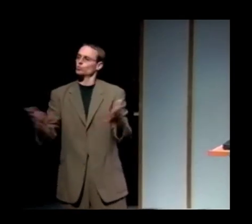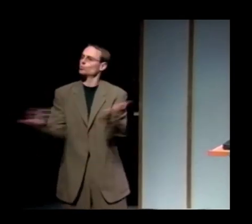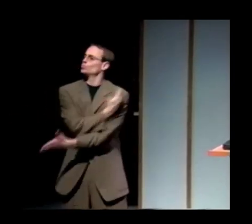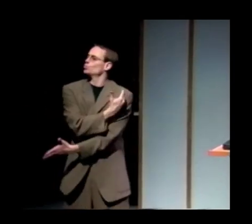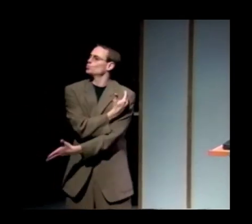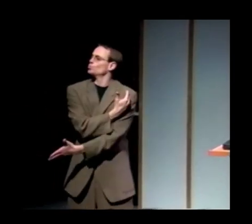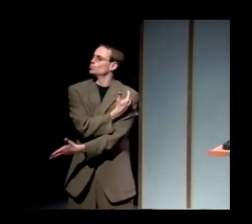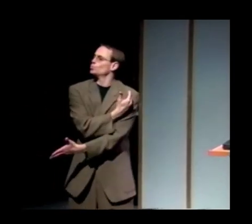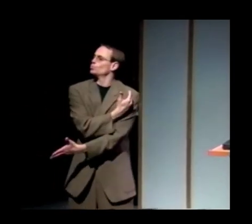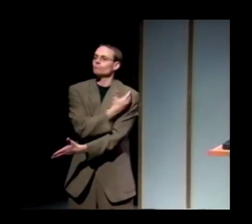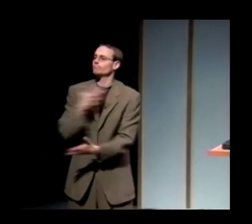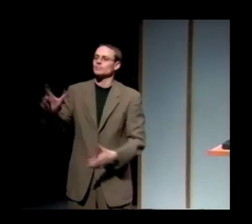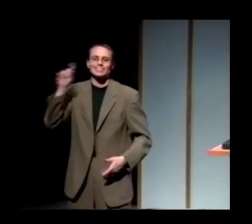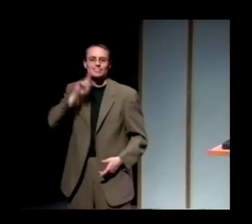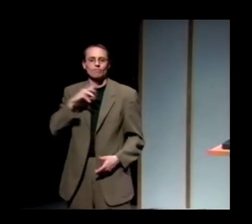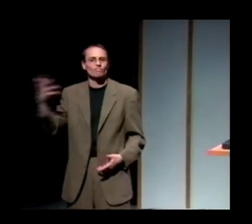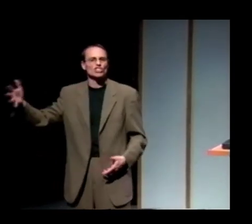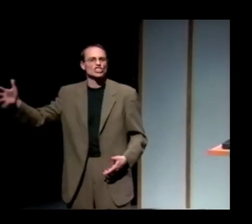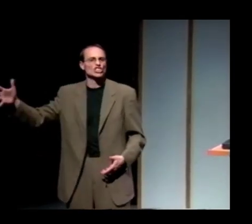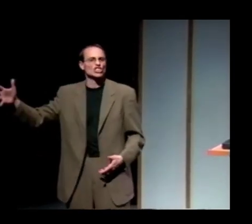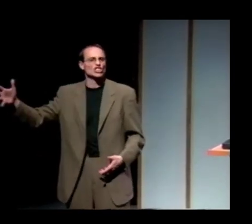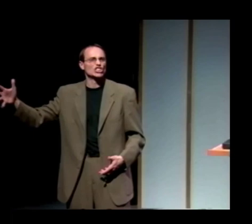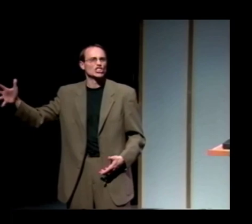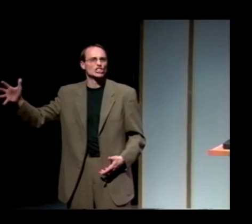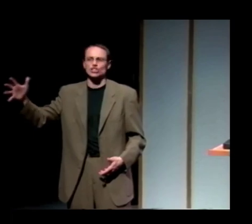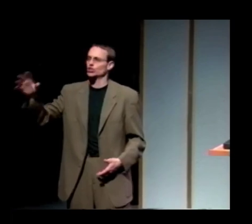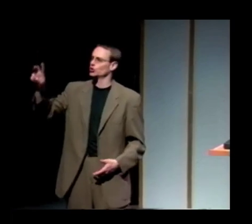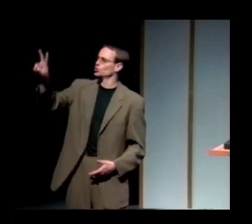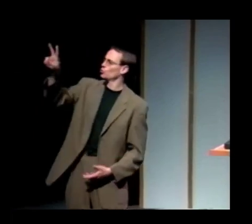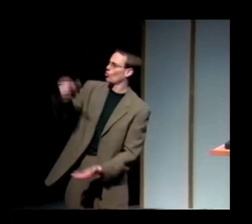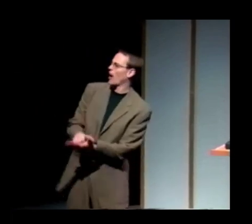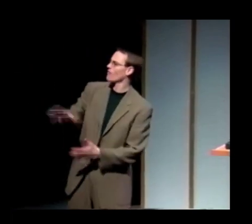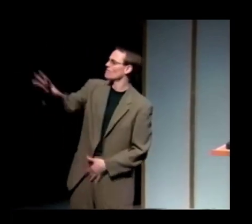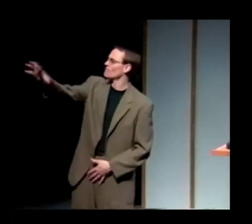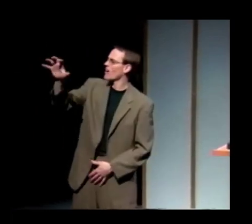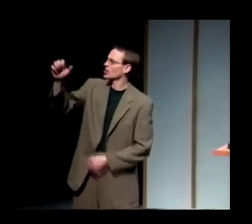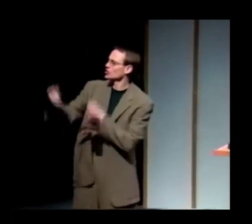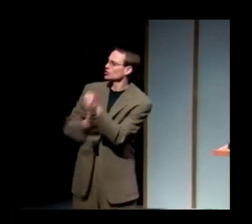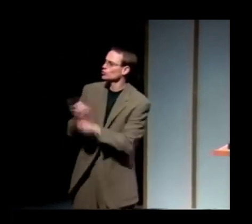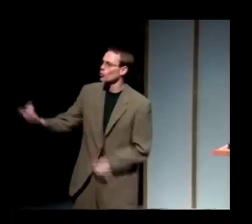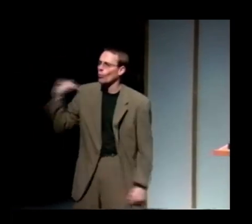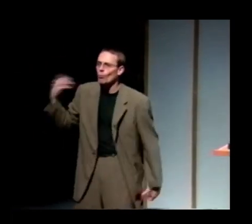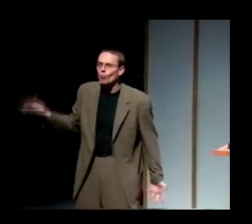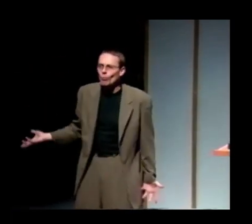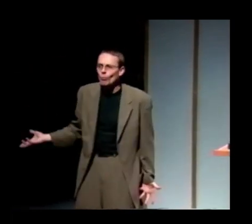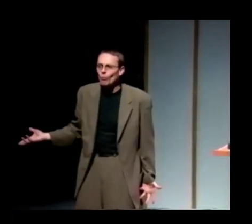CINEMATIC LANGUAGE A NEW MEDIUM, BUT DEAF PEOPLE HAVE HAD IT FOR 2,000, 2,500 YEARS.